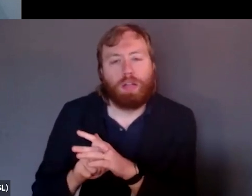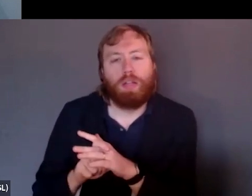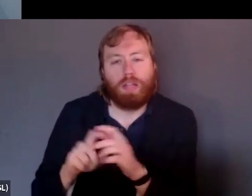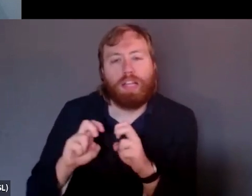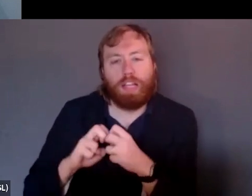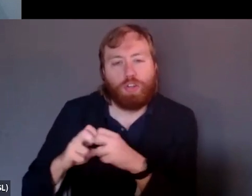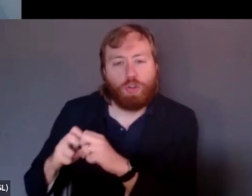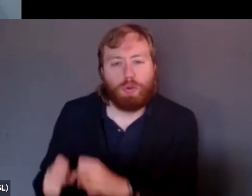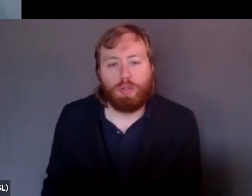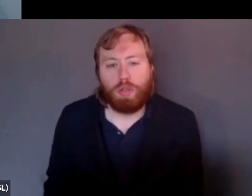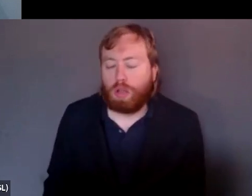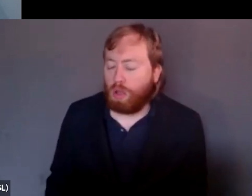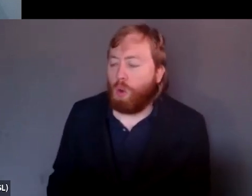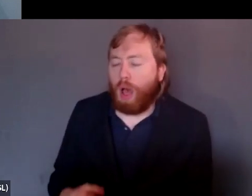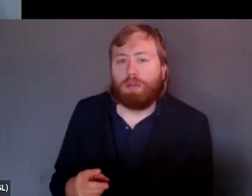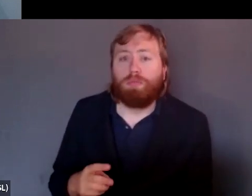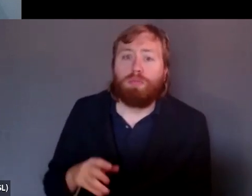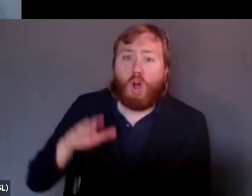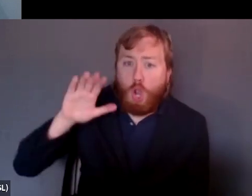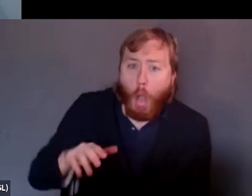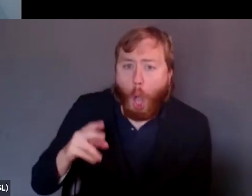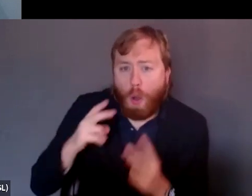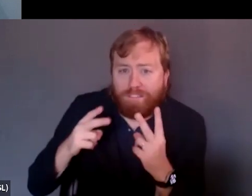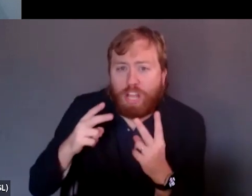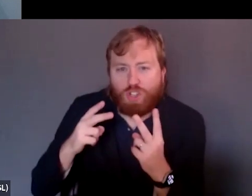A low-vision user might permanently have their browser zoomed in,